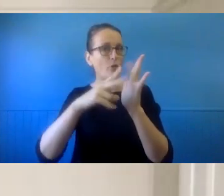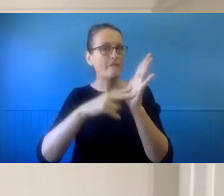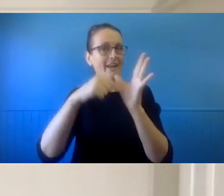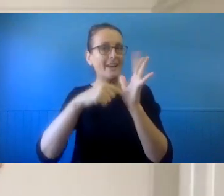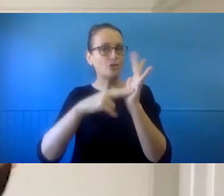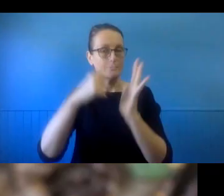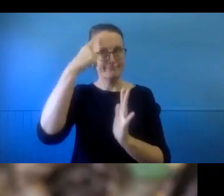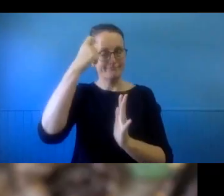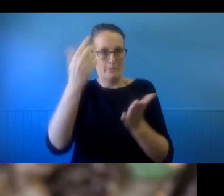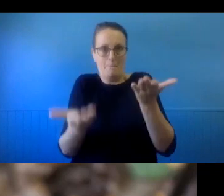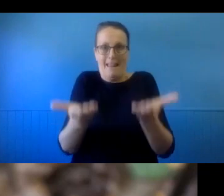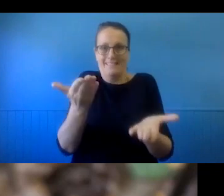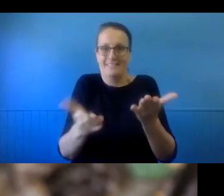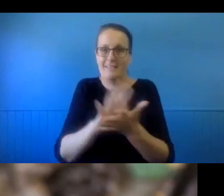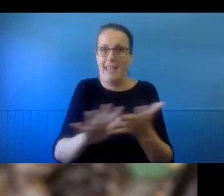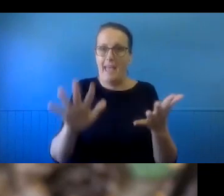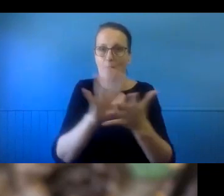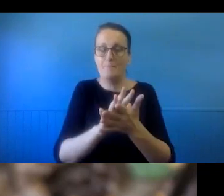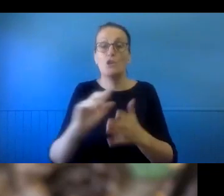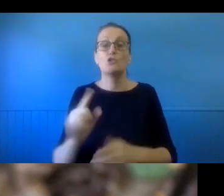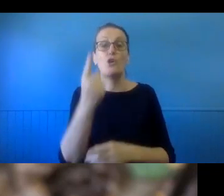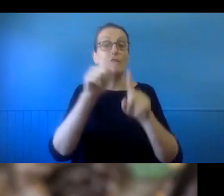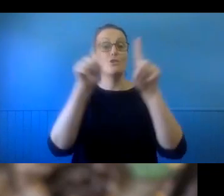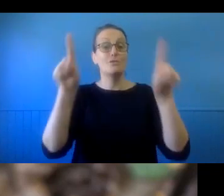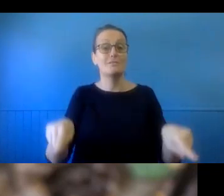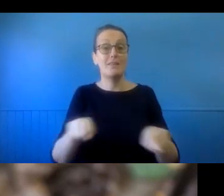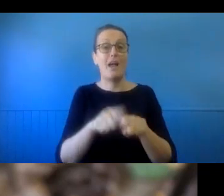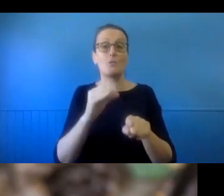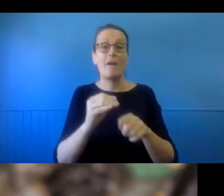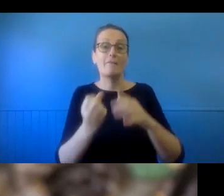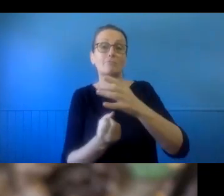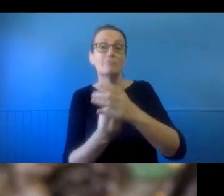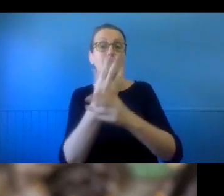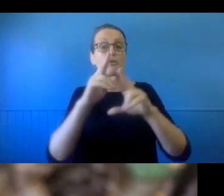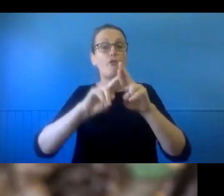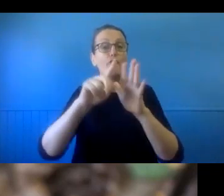slide here there is a picture of a fern, an Australis fern, with two